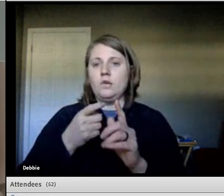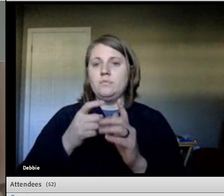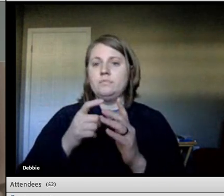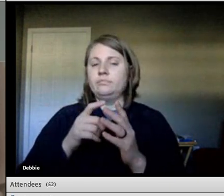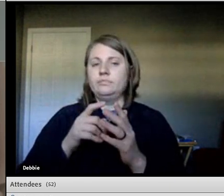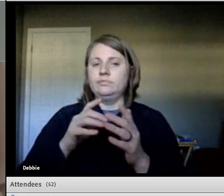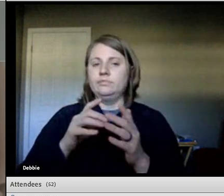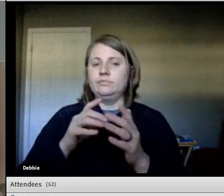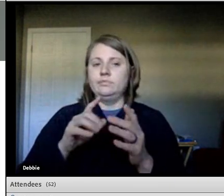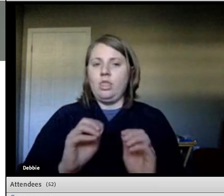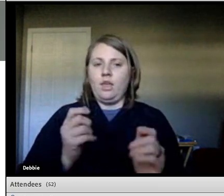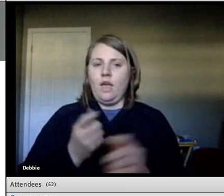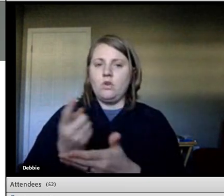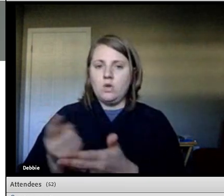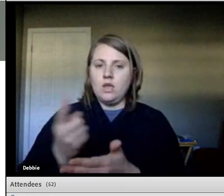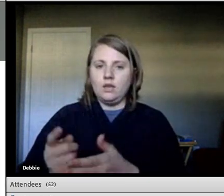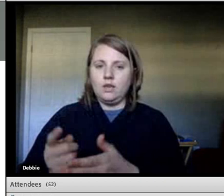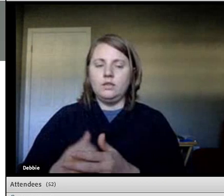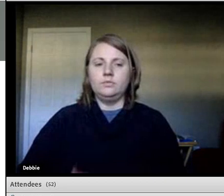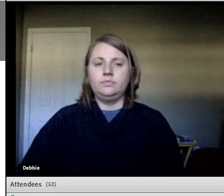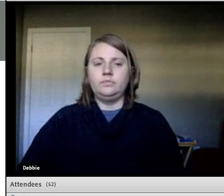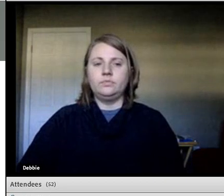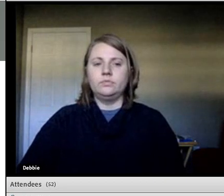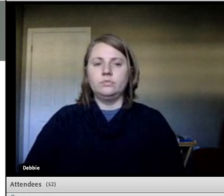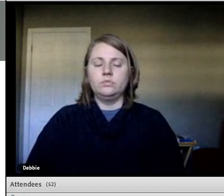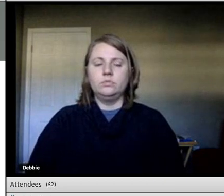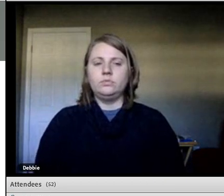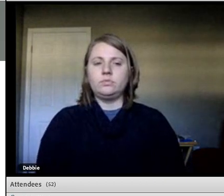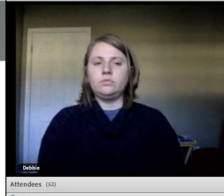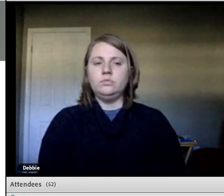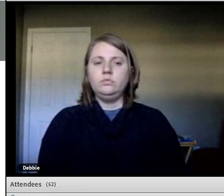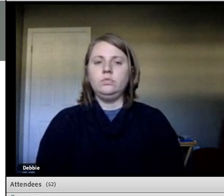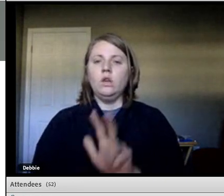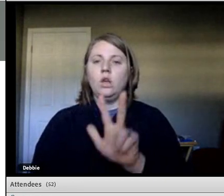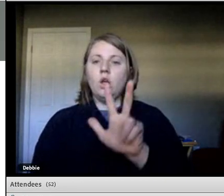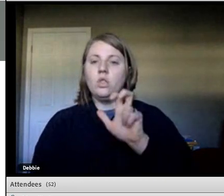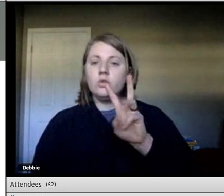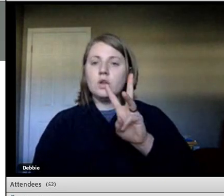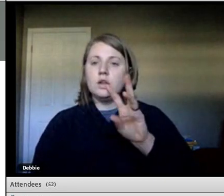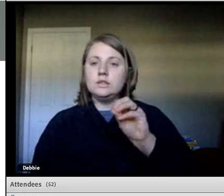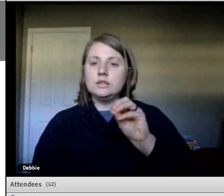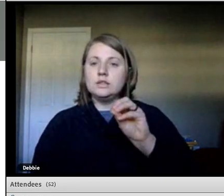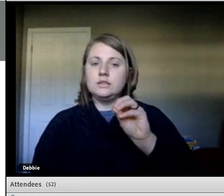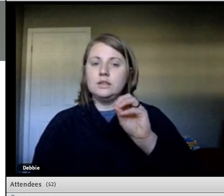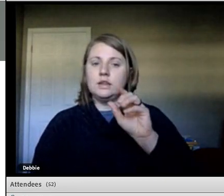Three-sixty video is really the way of the future. You're seeing it more on Facebook.